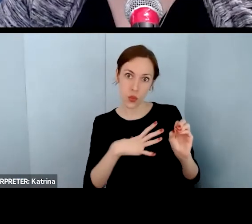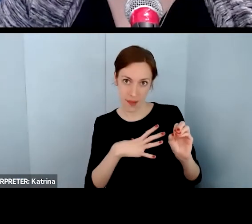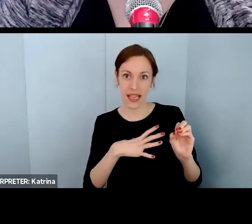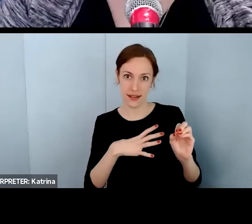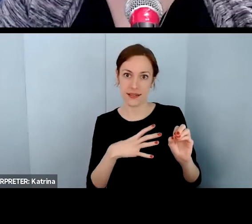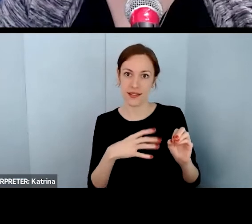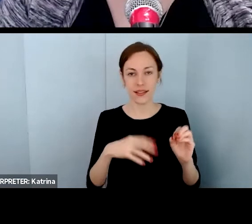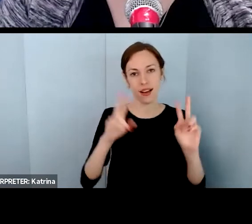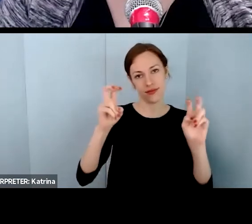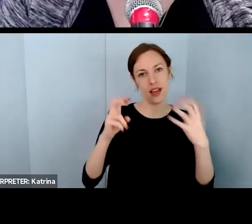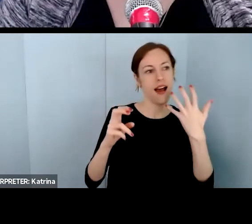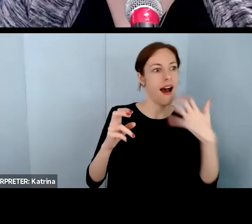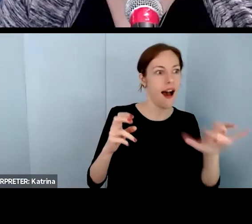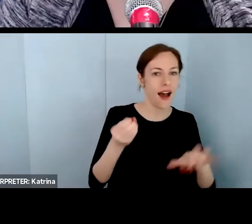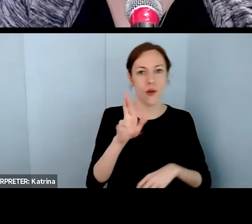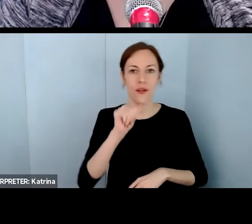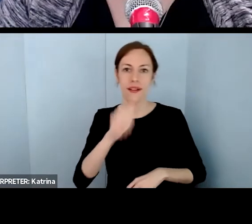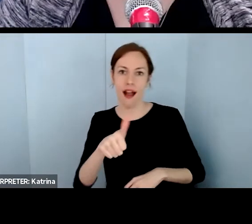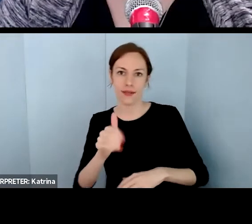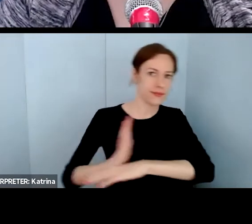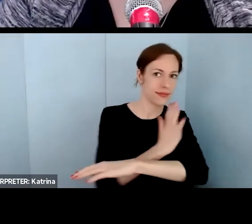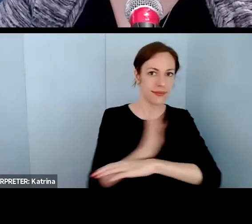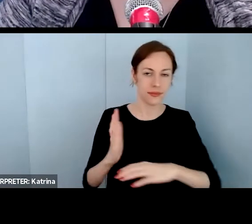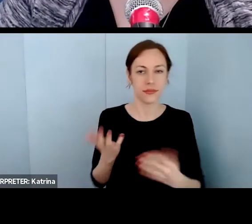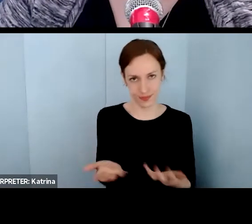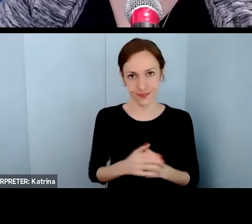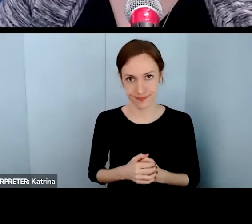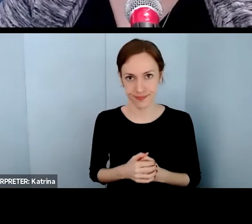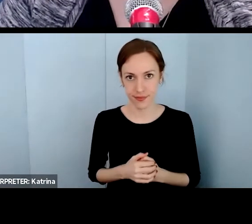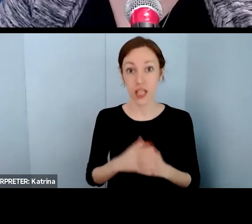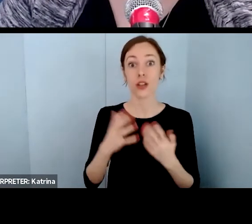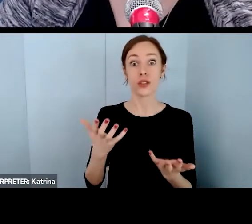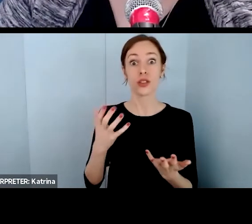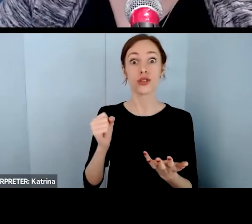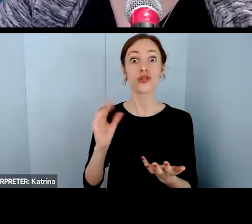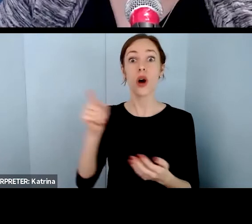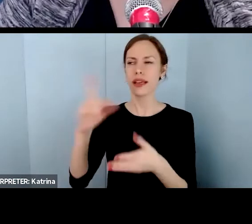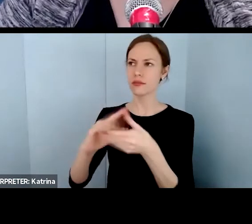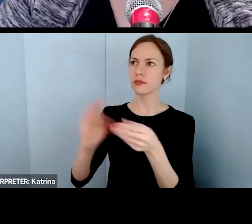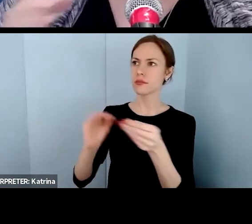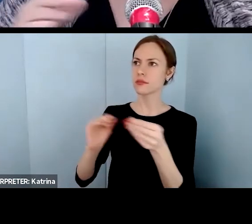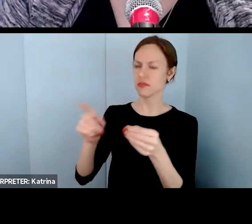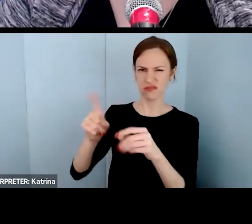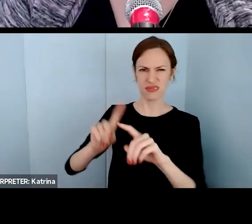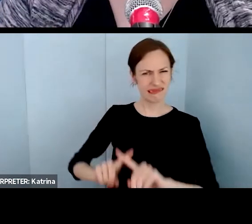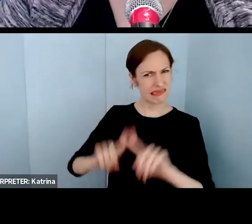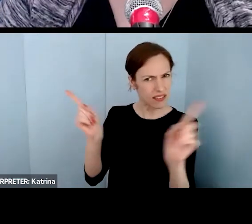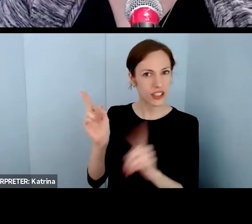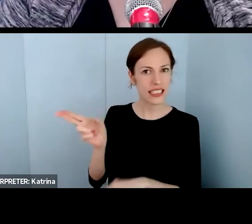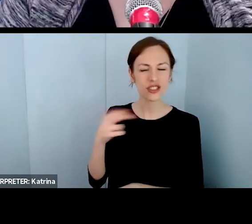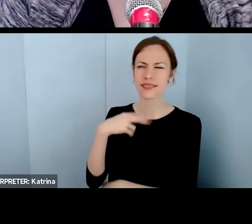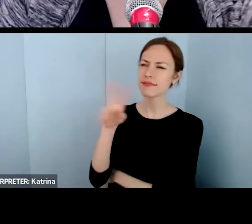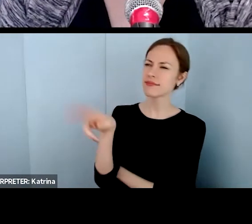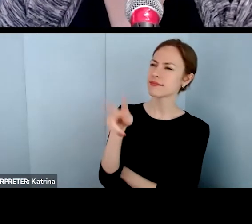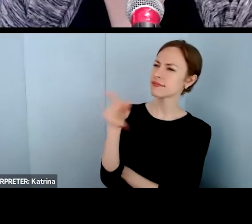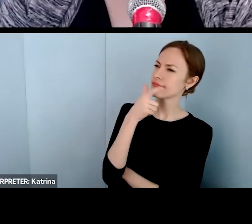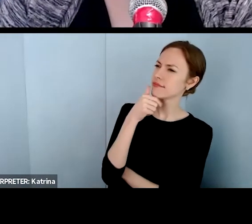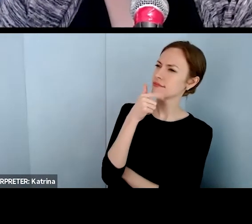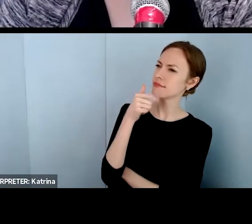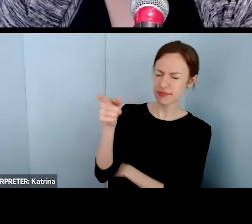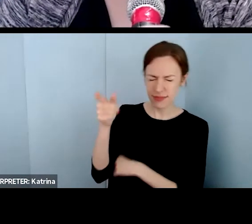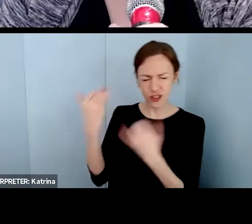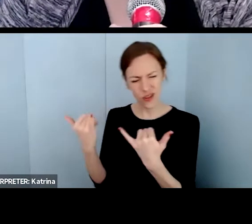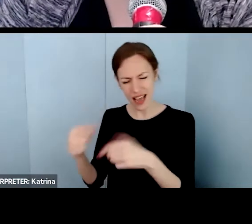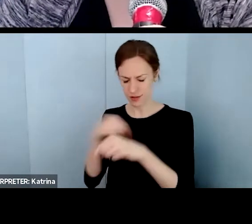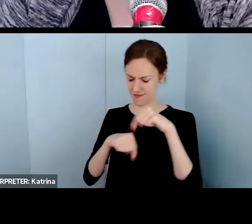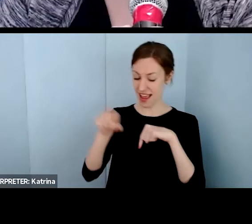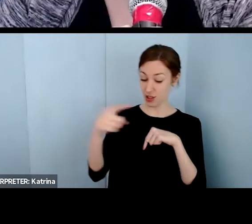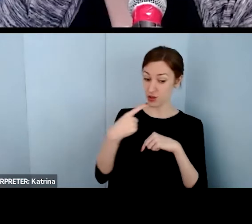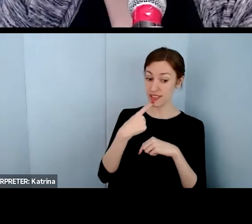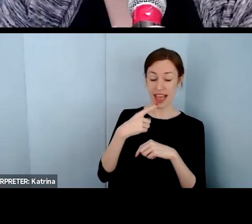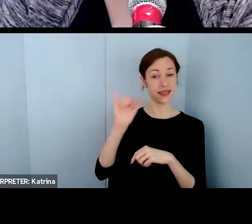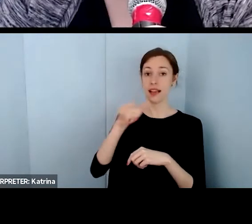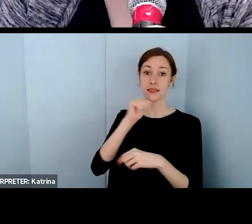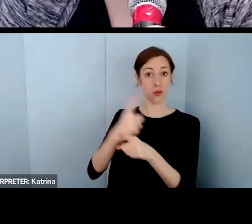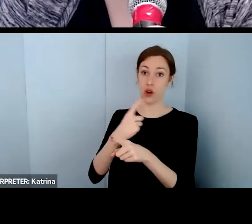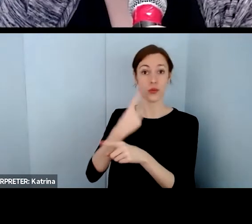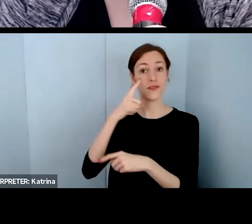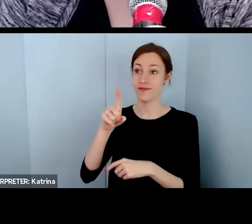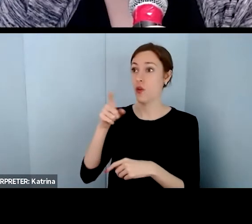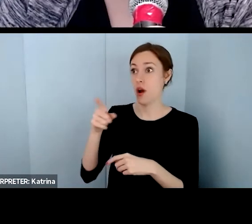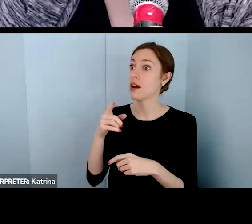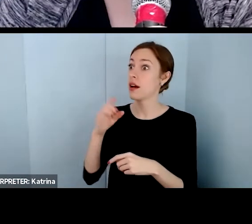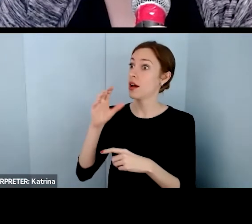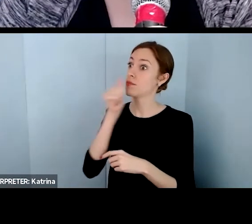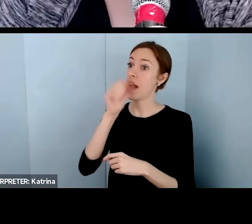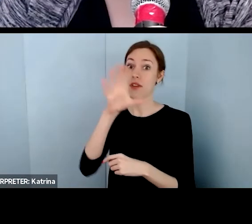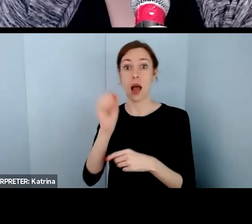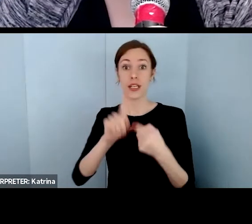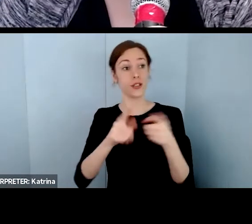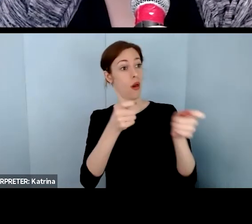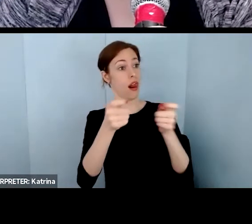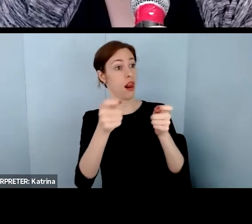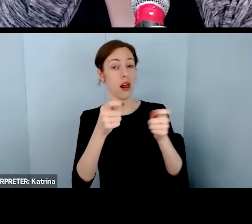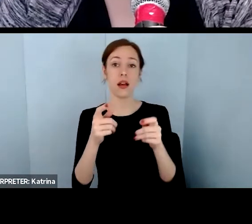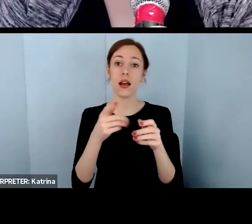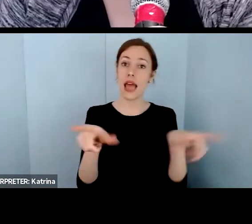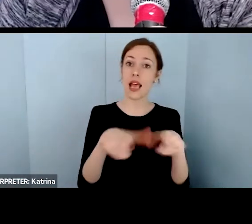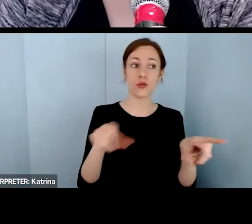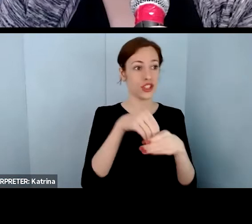And so, that makes me suspect of somebody intense here when they say well, I don't think it's right for private company to censor politicians and a democracy and then I think, well, what service are you providing that politician.